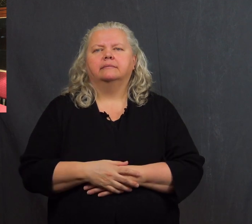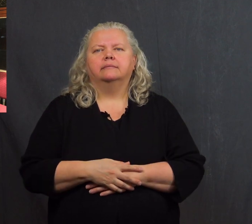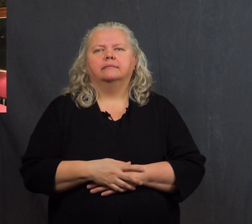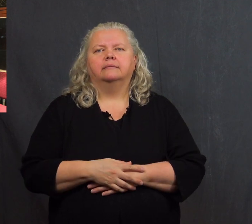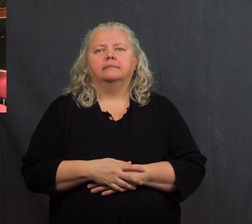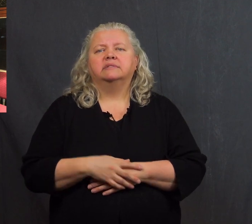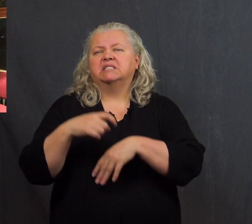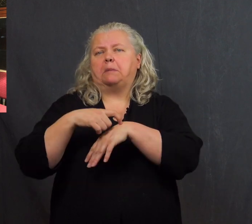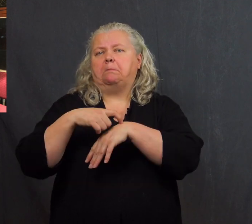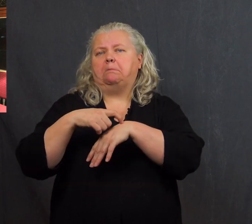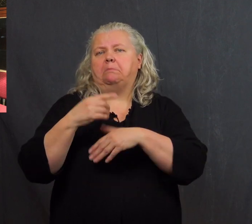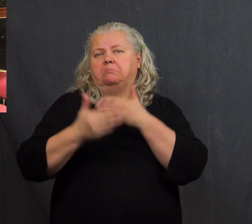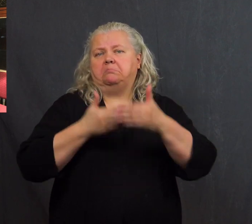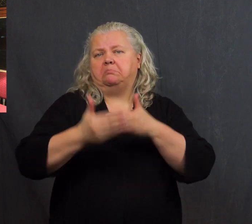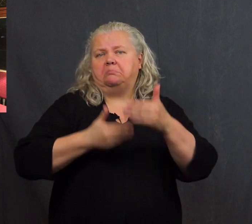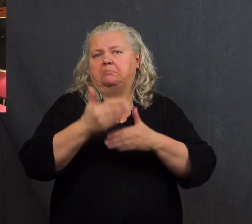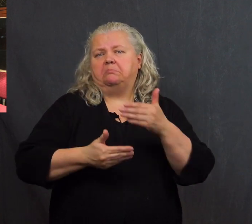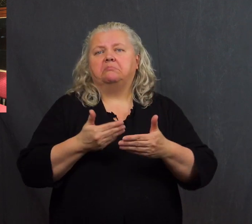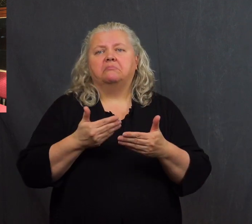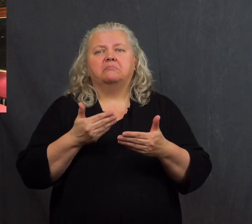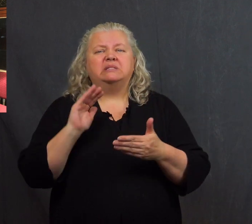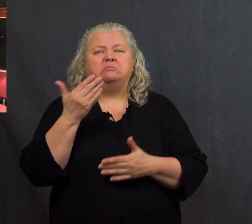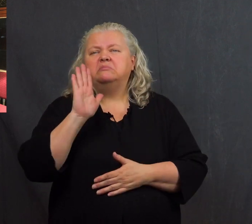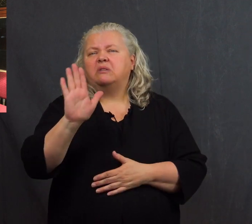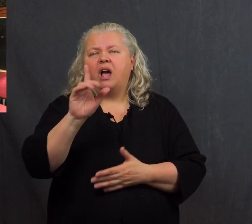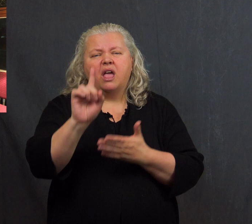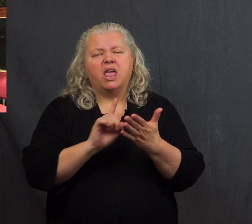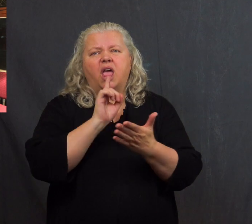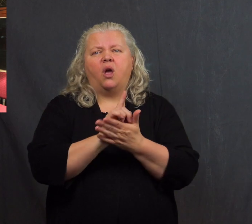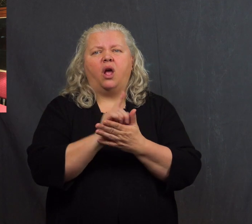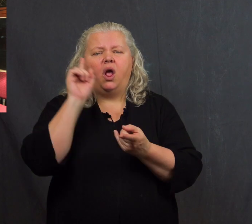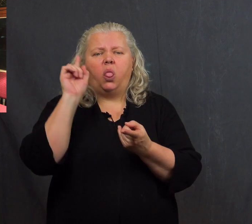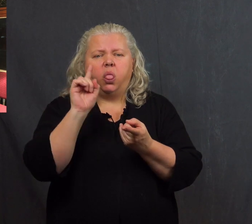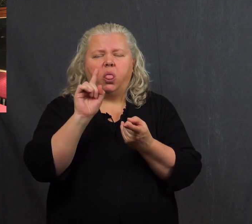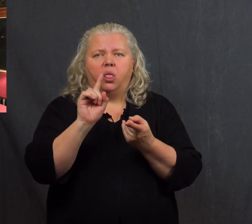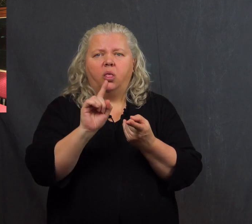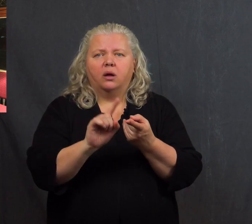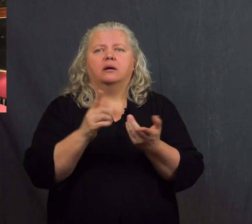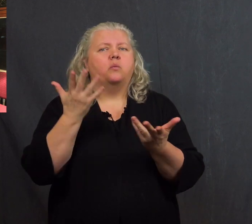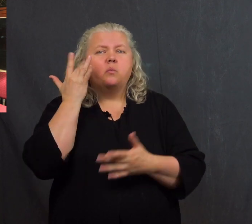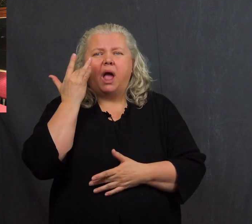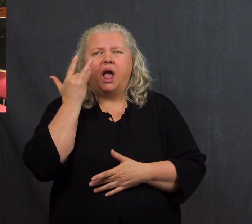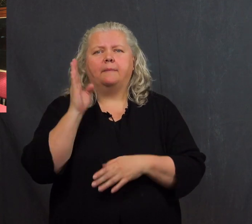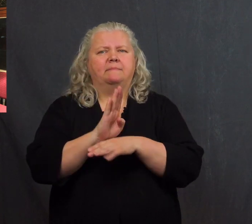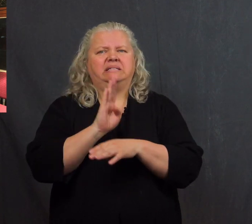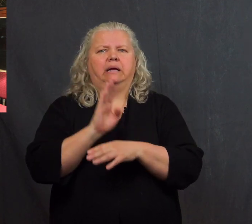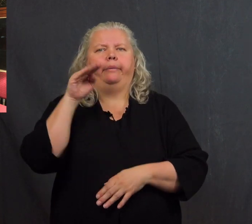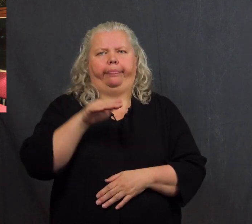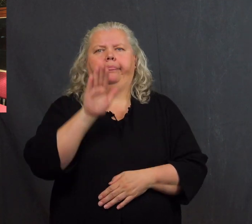As time went on, John's hours were cut due to the fluctuating needs of the business.